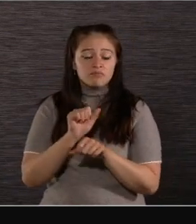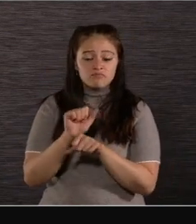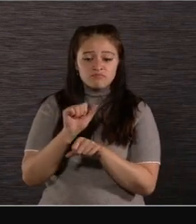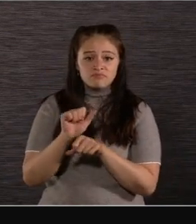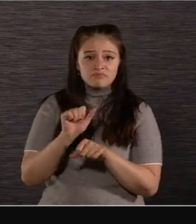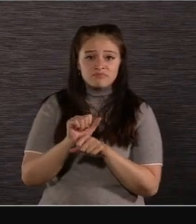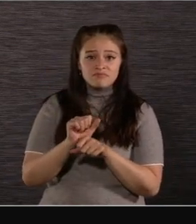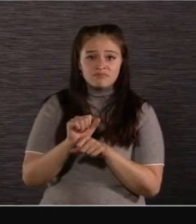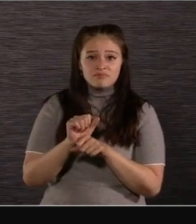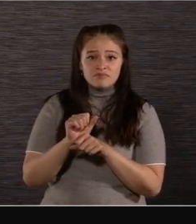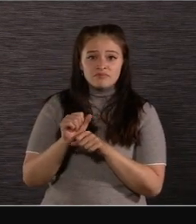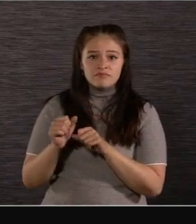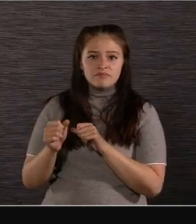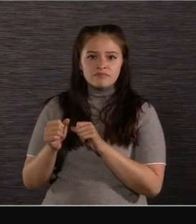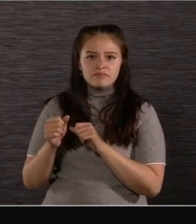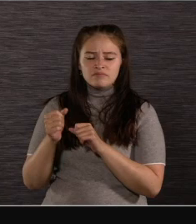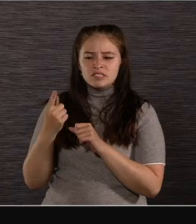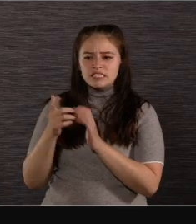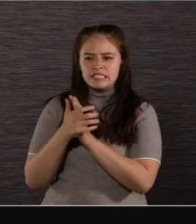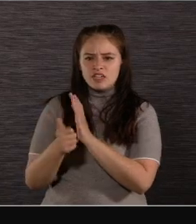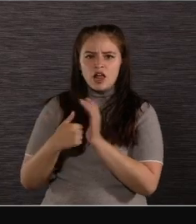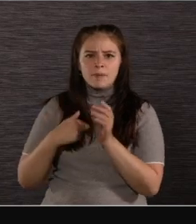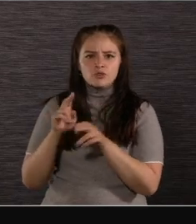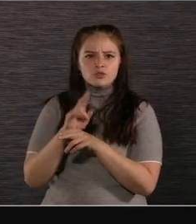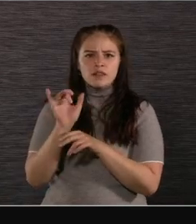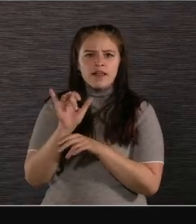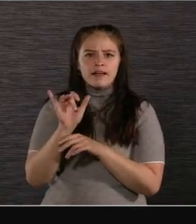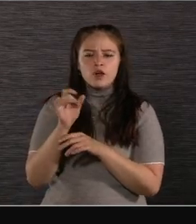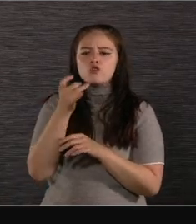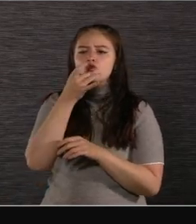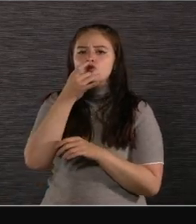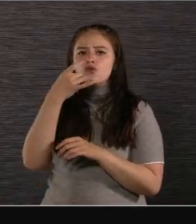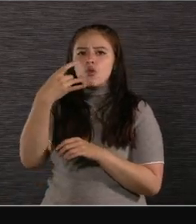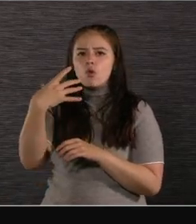I call drone light photography. Instead of mounting a camera